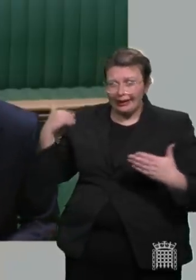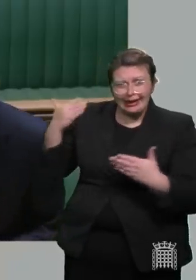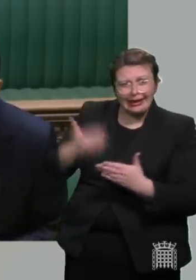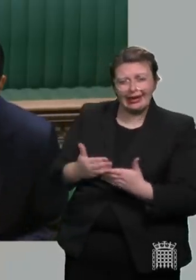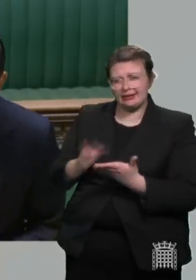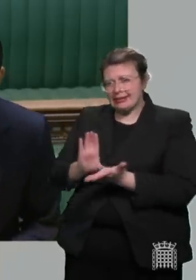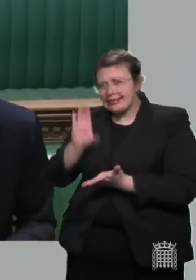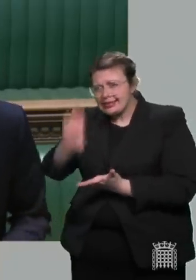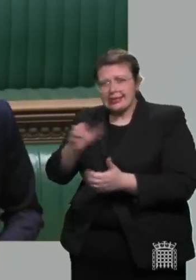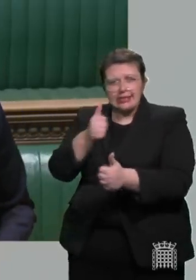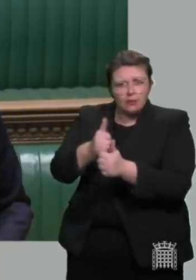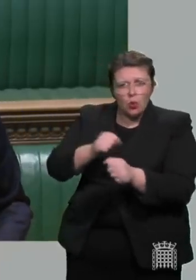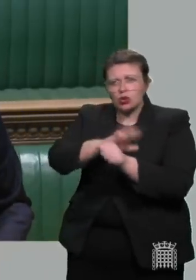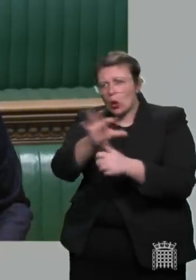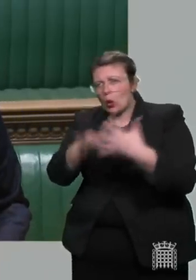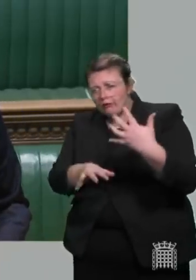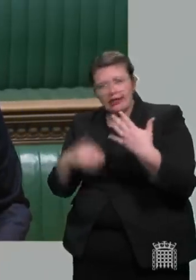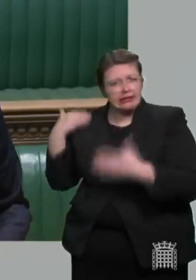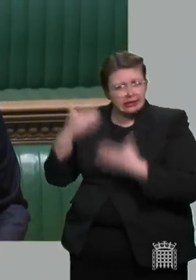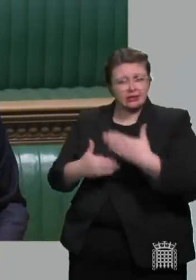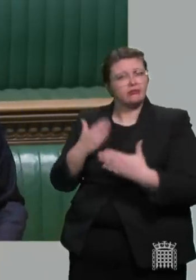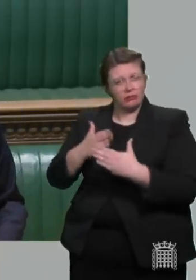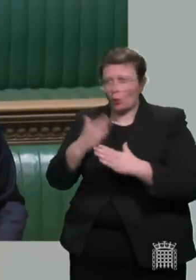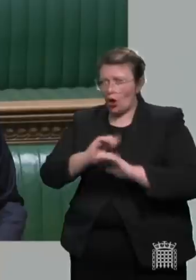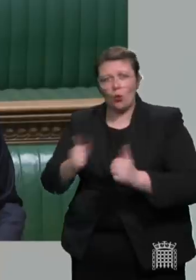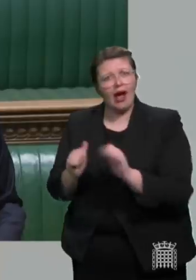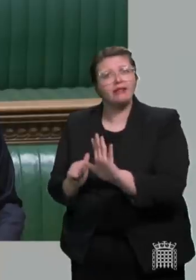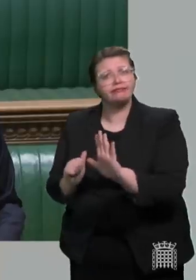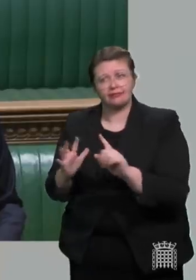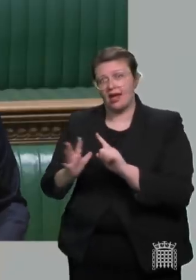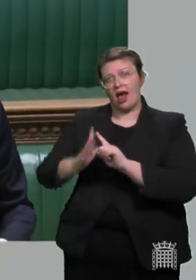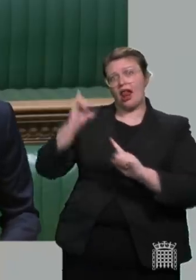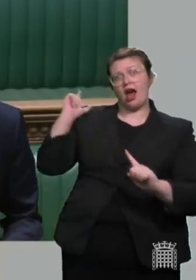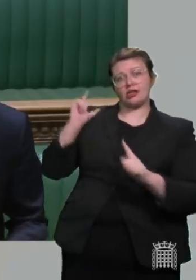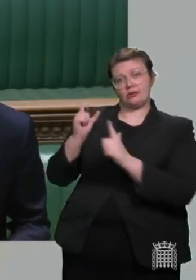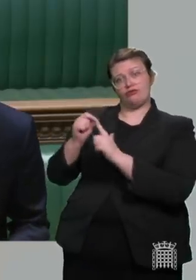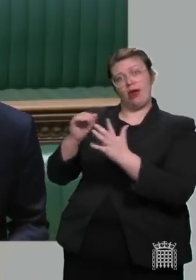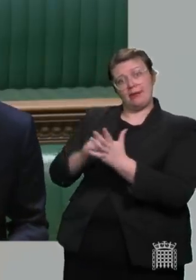Minister last week set out our cautious but irreversible road map to ease restrictions